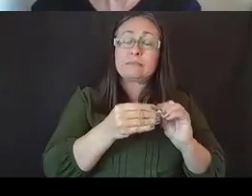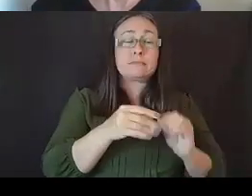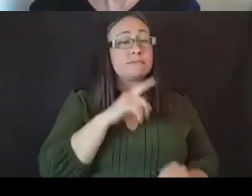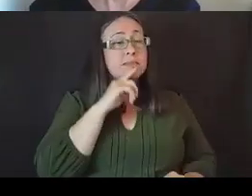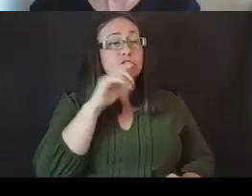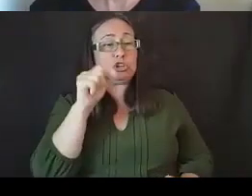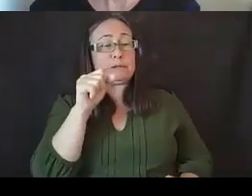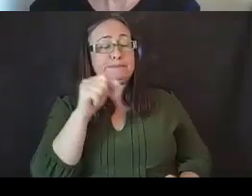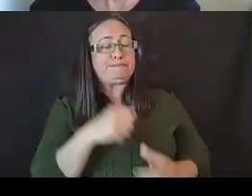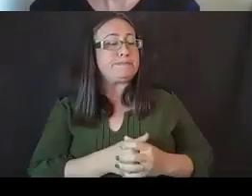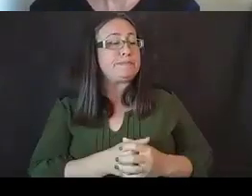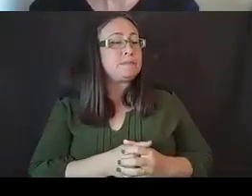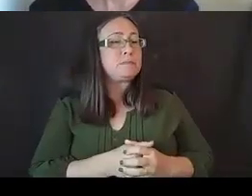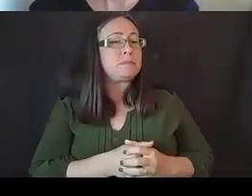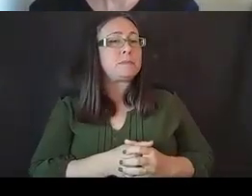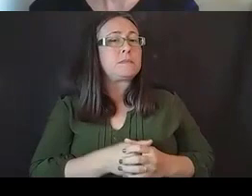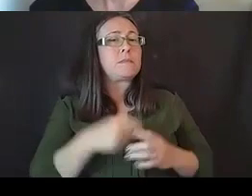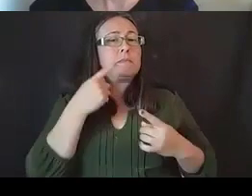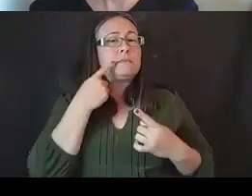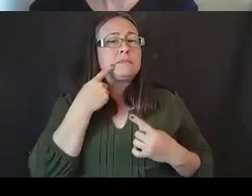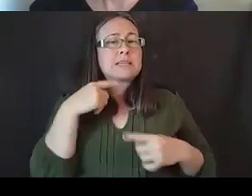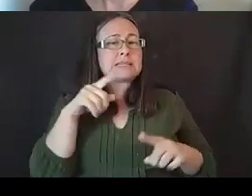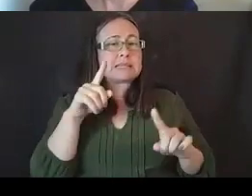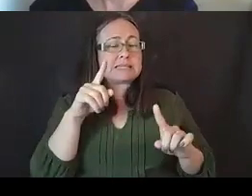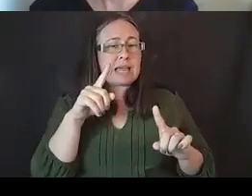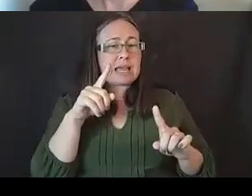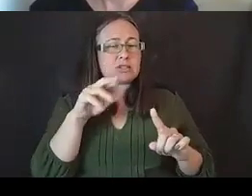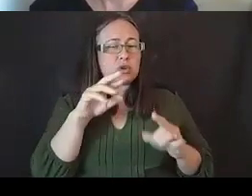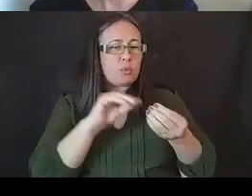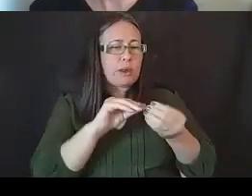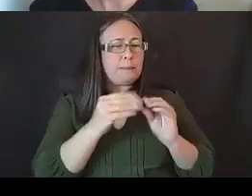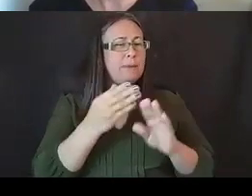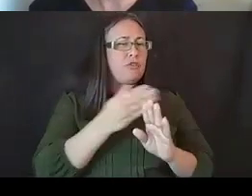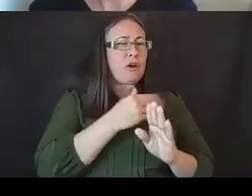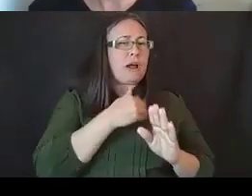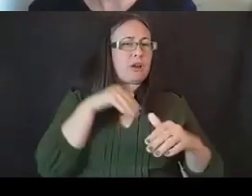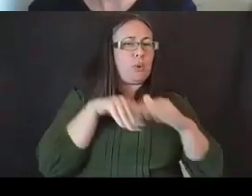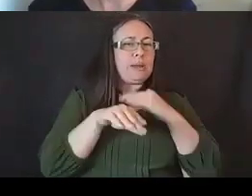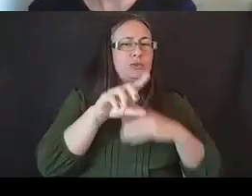So success rates and before I go into Data Book I also want to mention that on RePORT